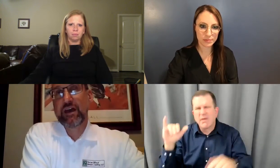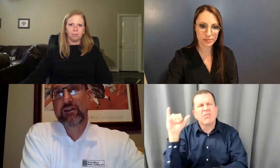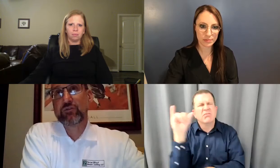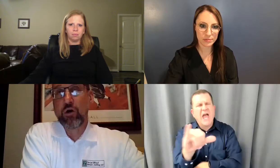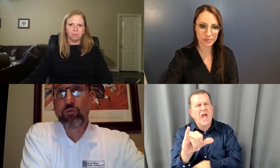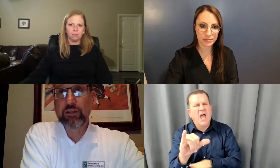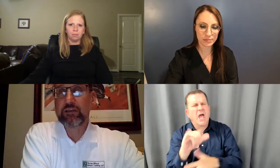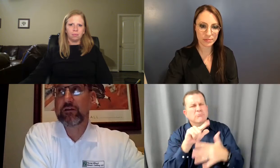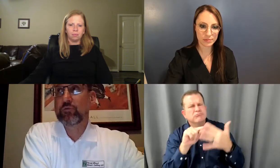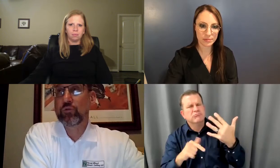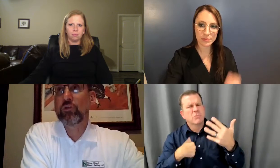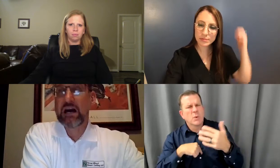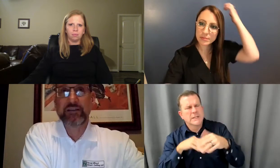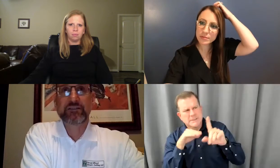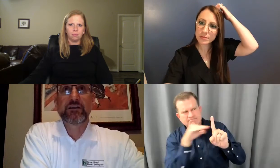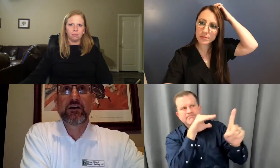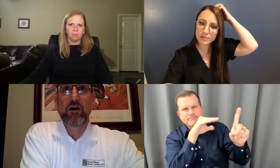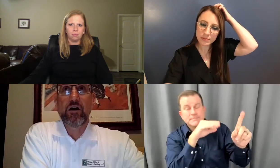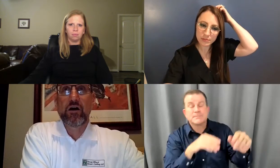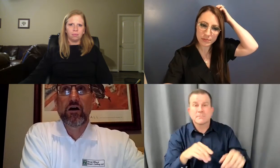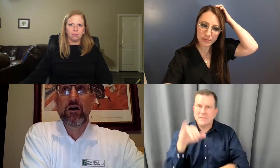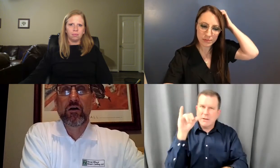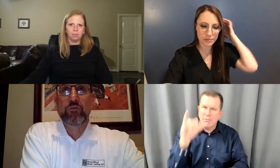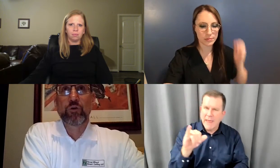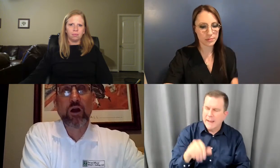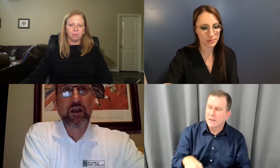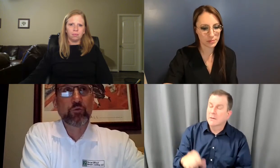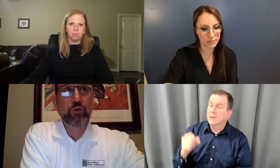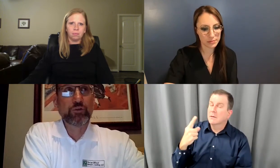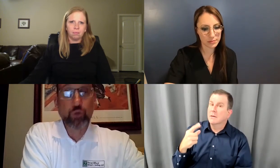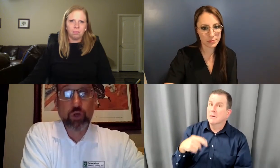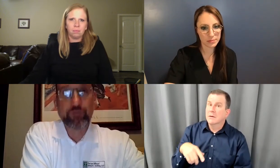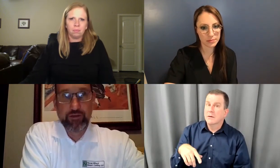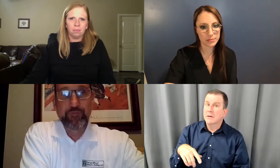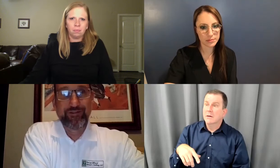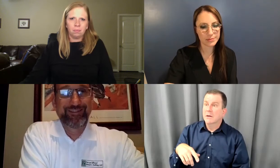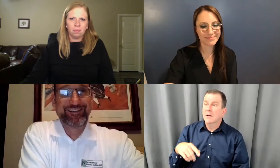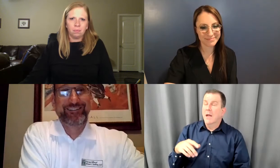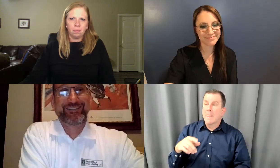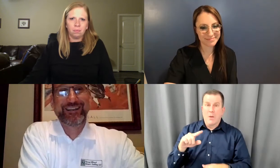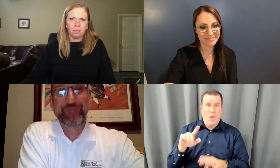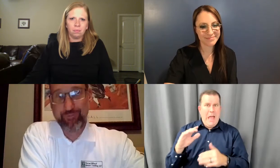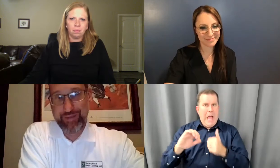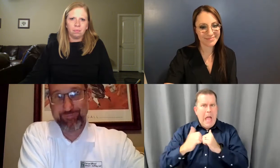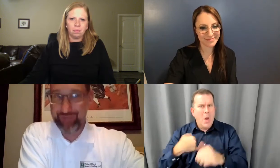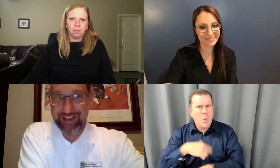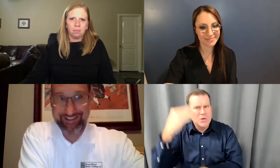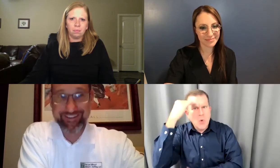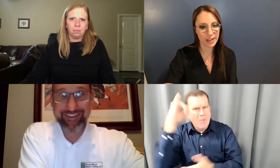that you only realize are required when you look for them to see if they're being provided.